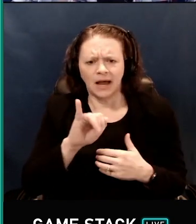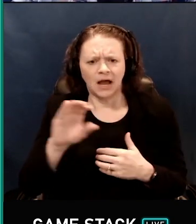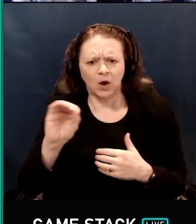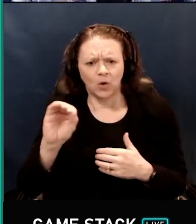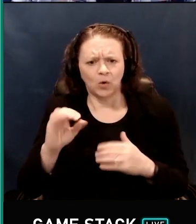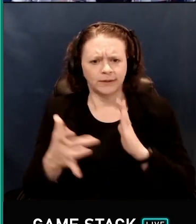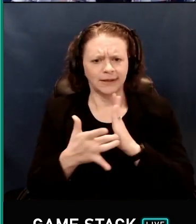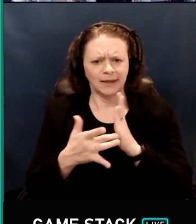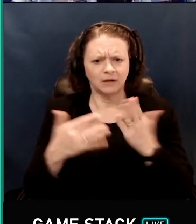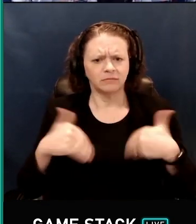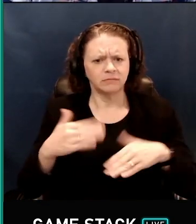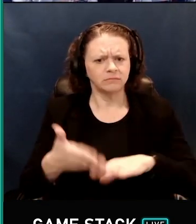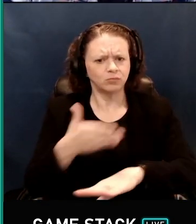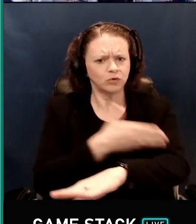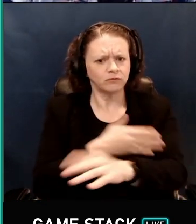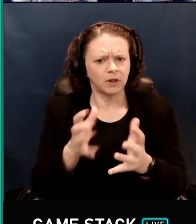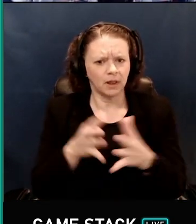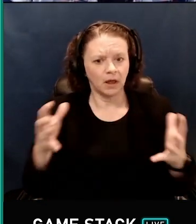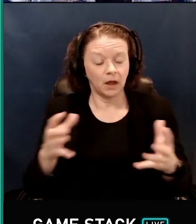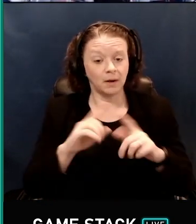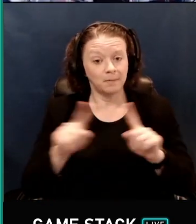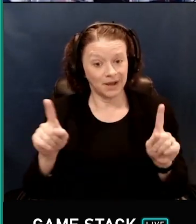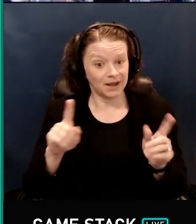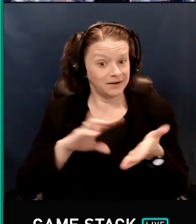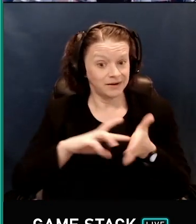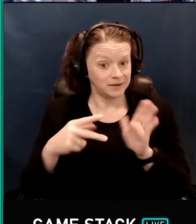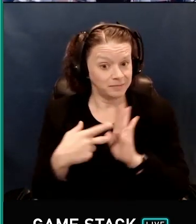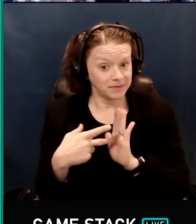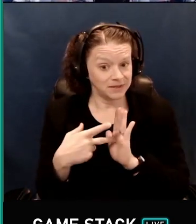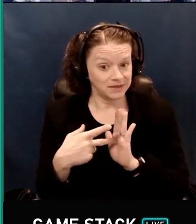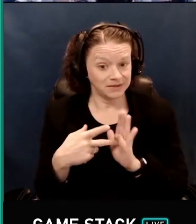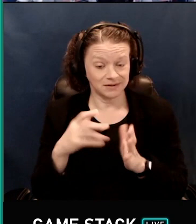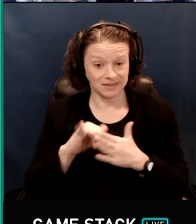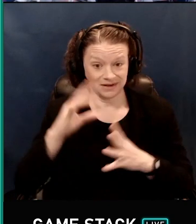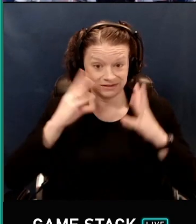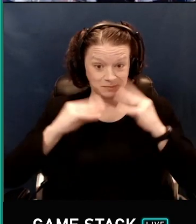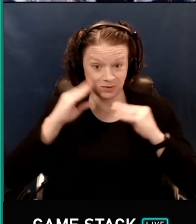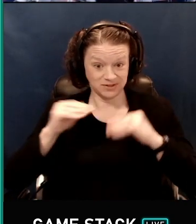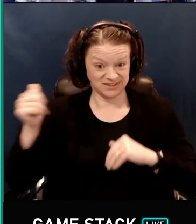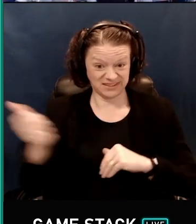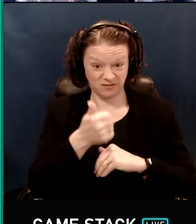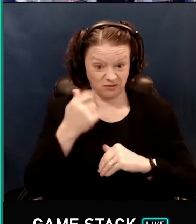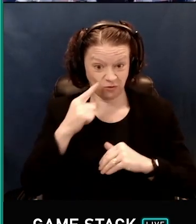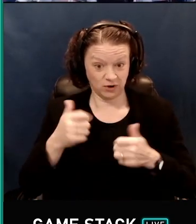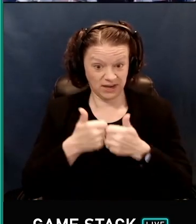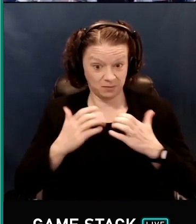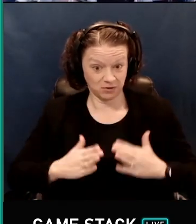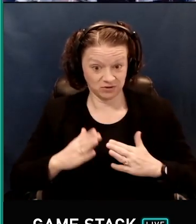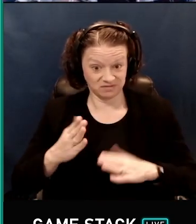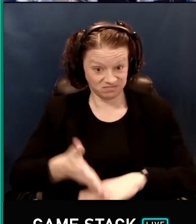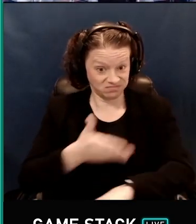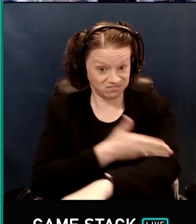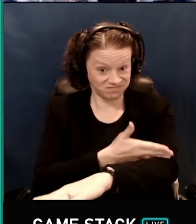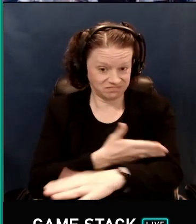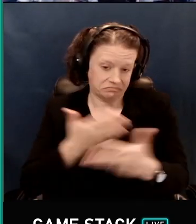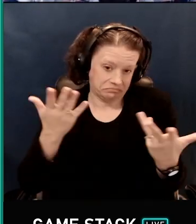that doesn't necessarily mean that the experience itself will improve. What we see today is that IO tech has improved quite a bit,